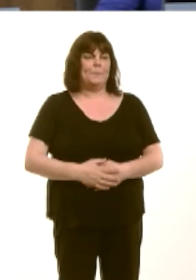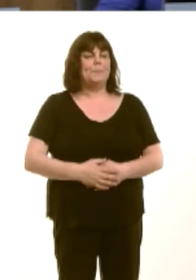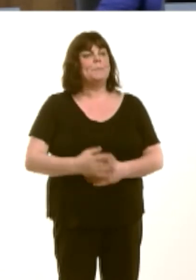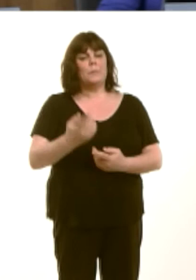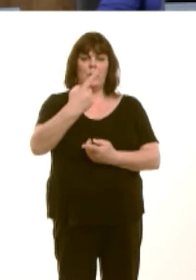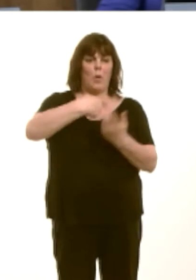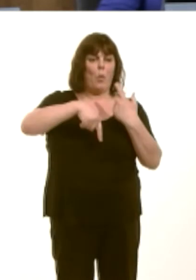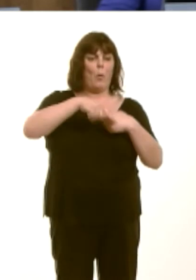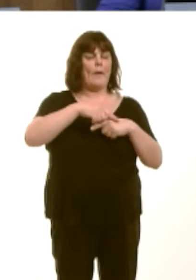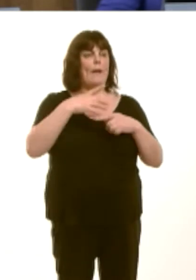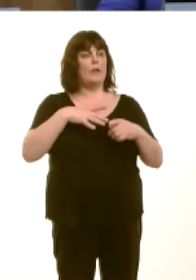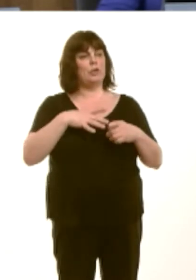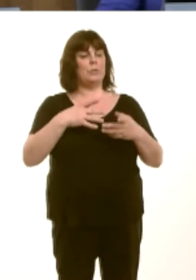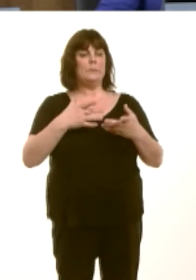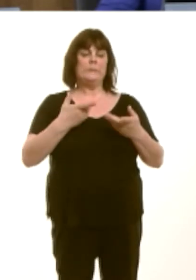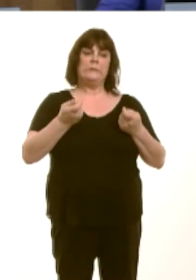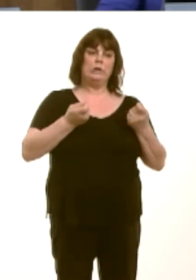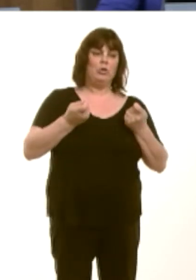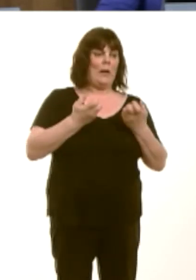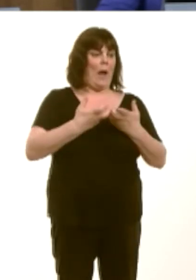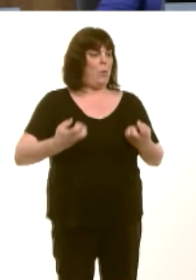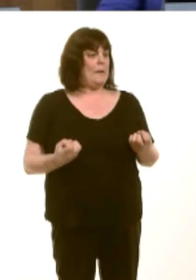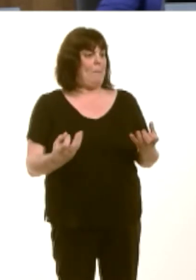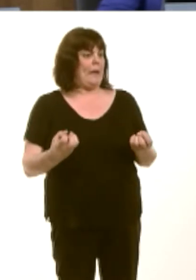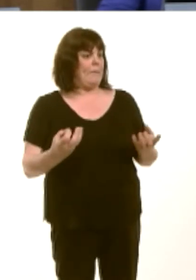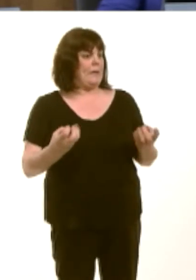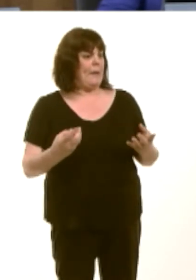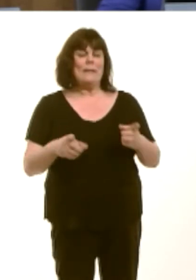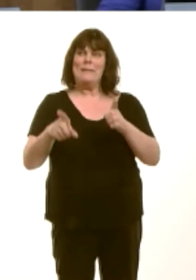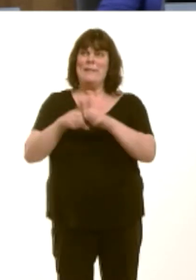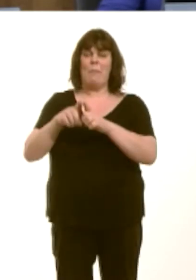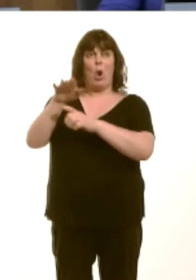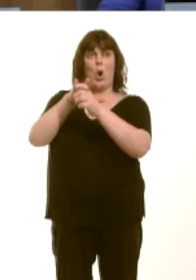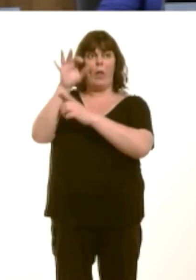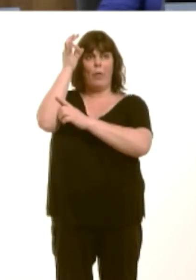to show financial discipline in our budget, we would expect local authorities to do likewise.